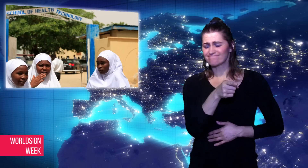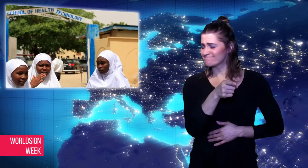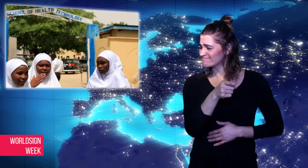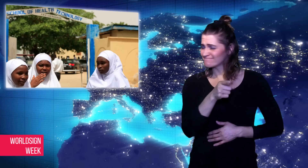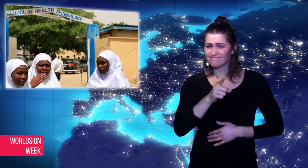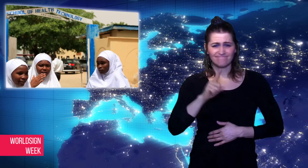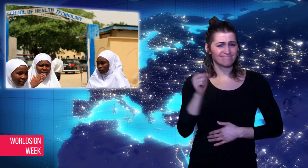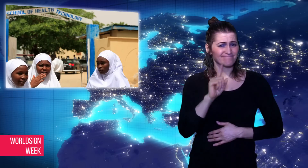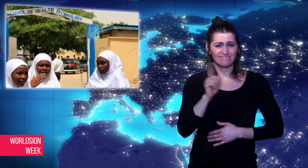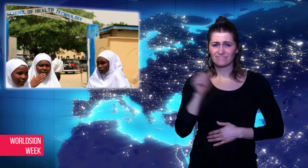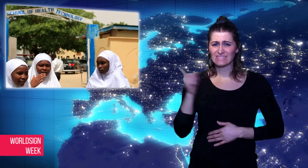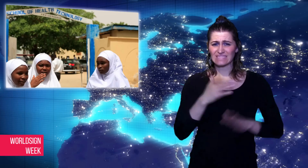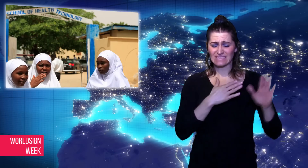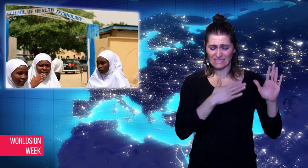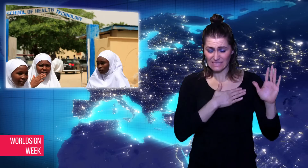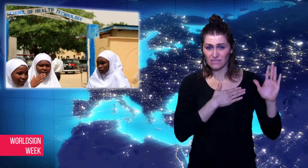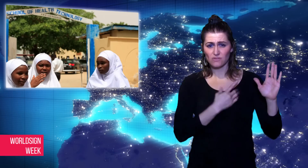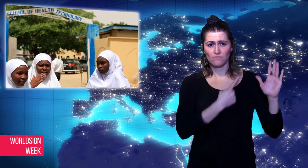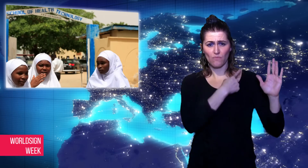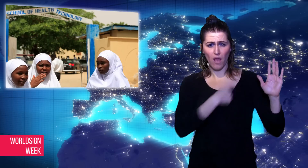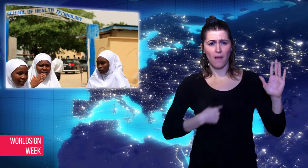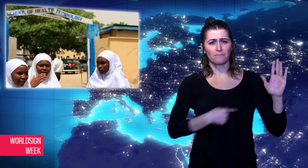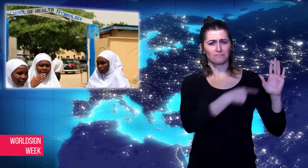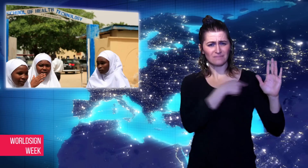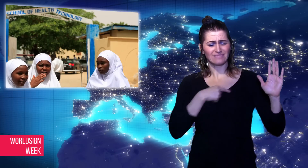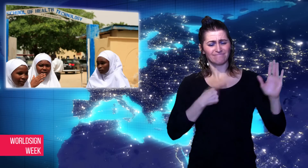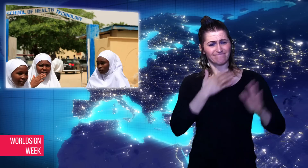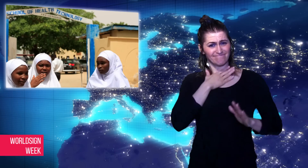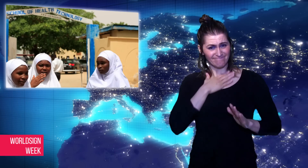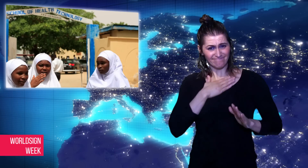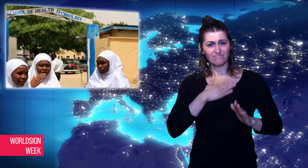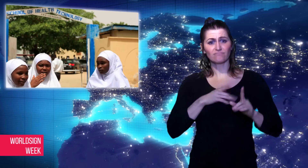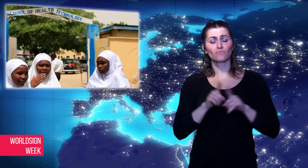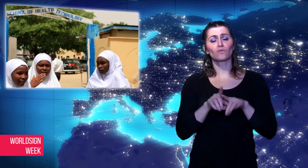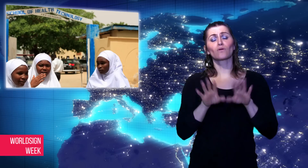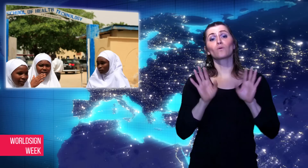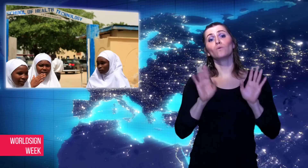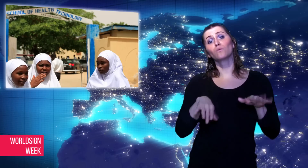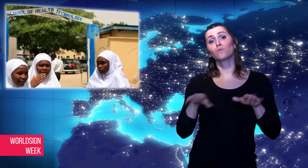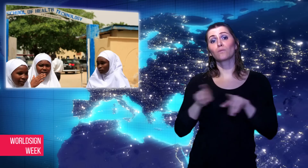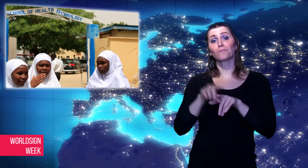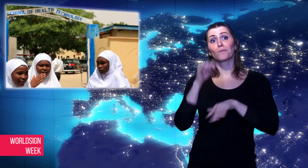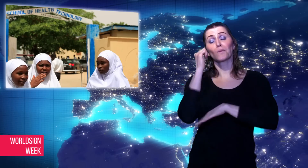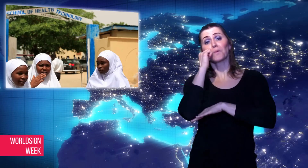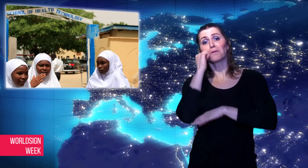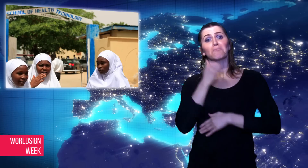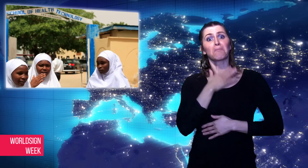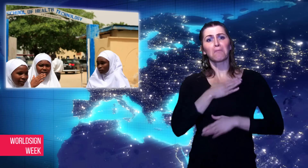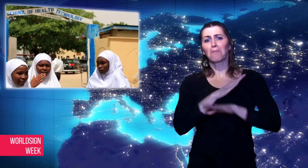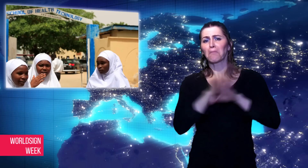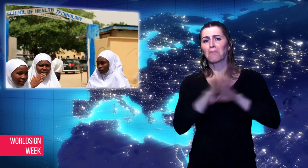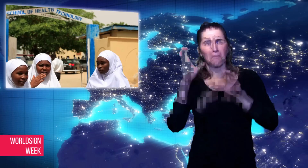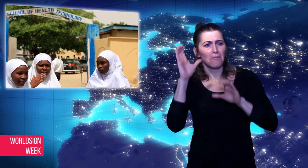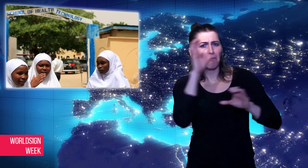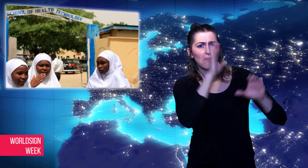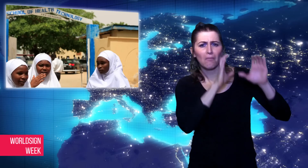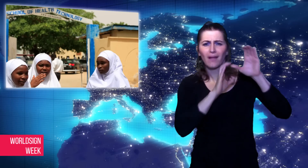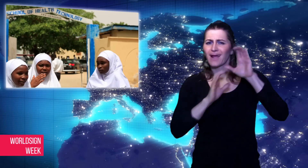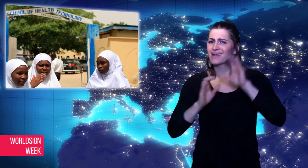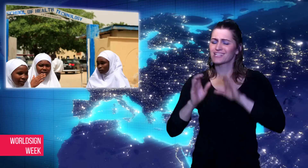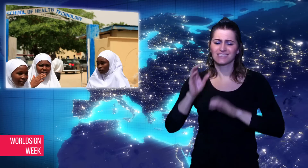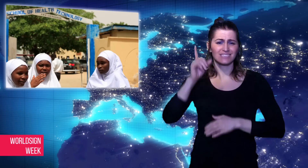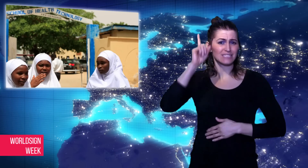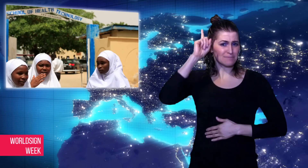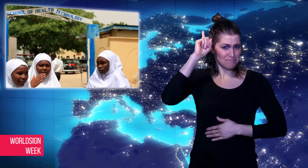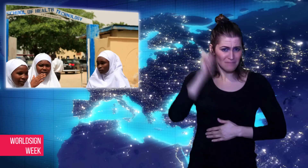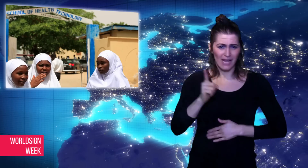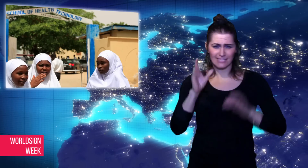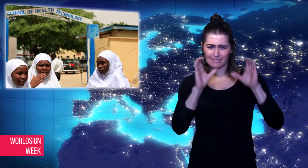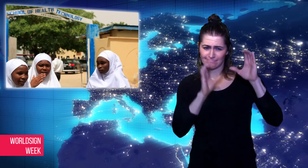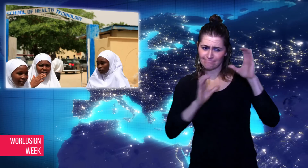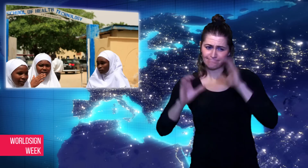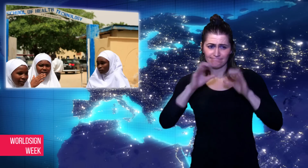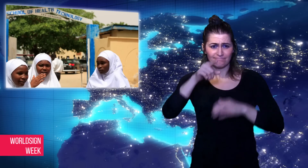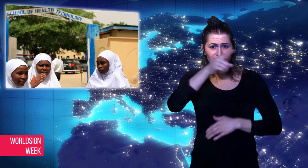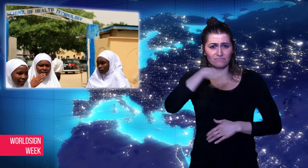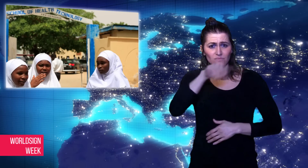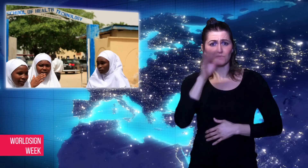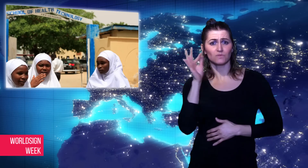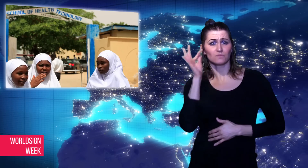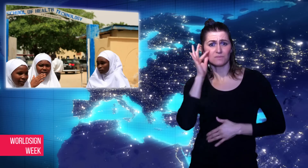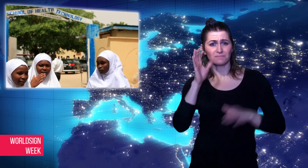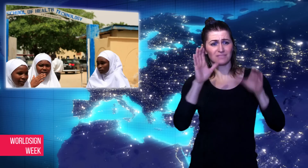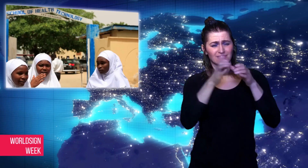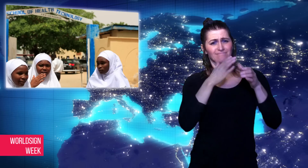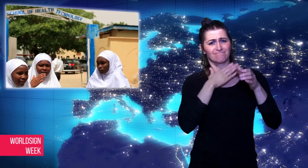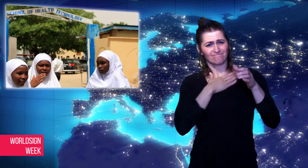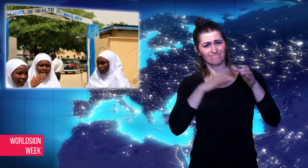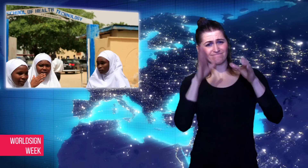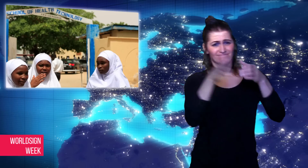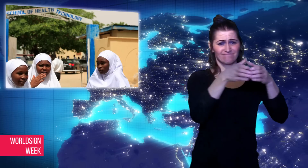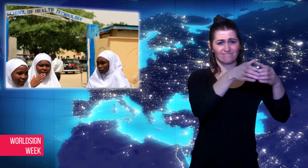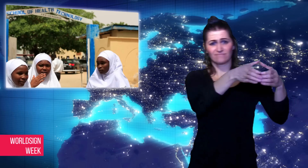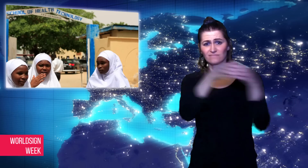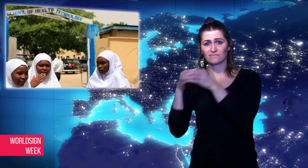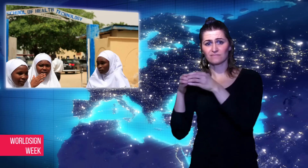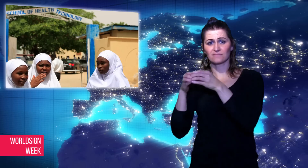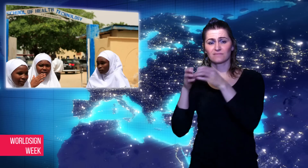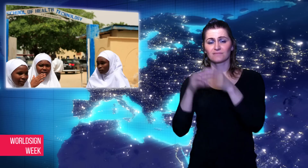“no effort will be spared to locate them.”